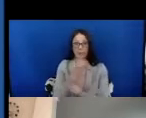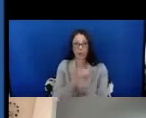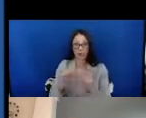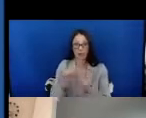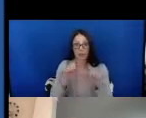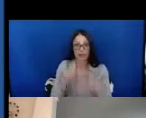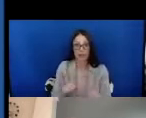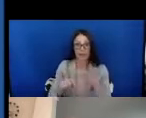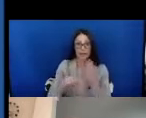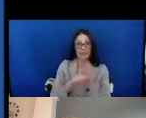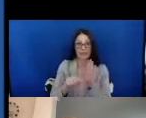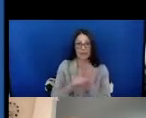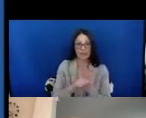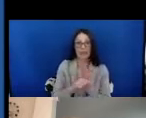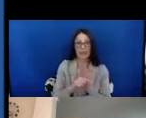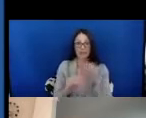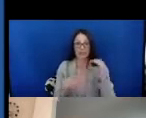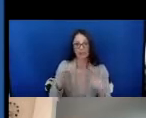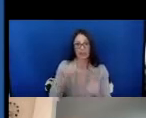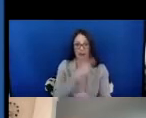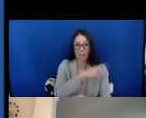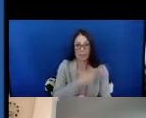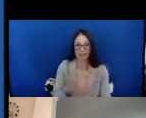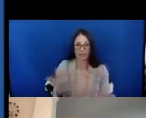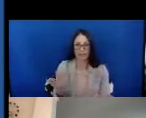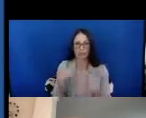of patient. 15:58:06 For example, due to health inequities